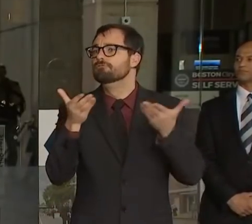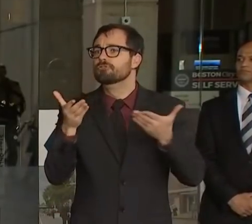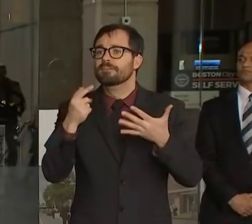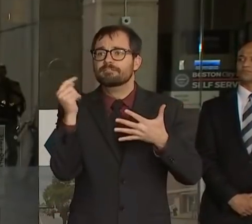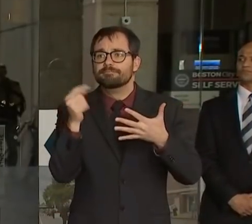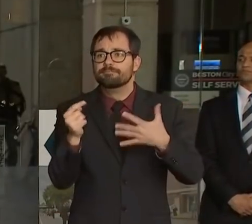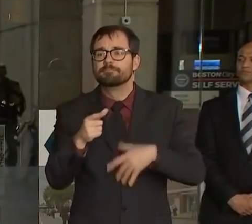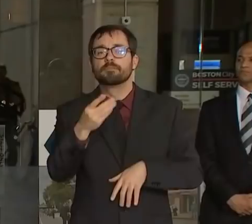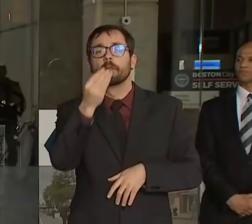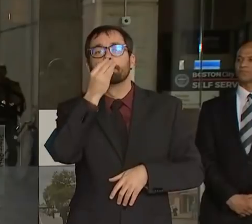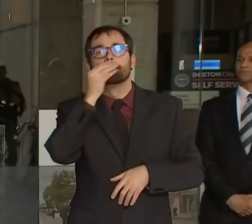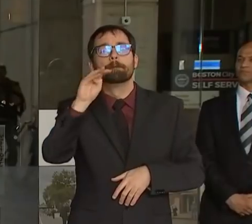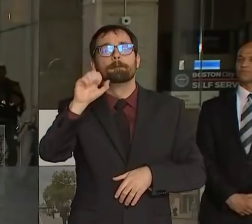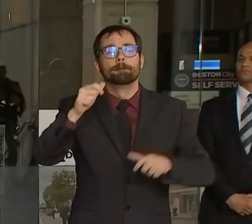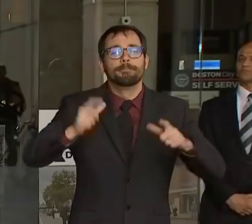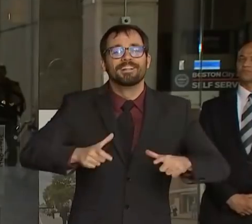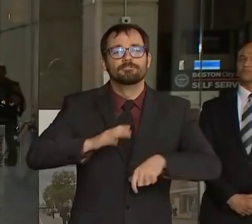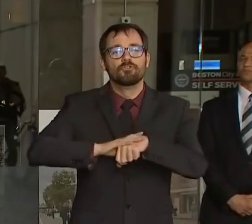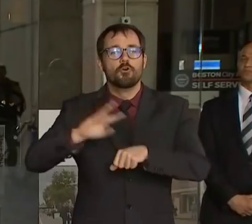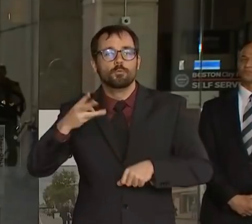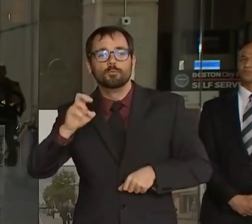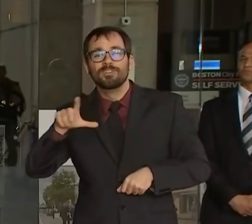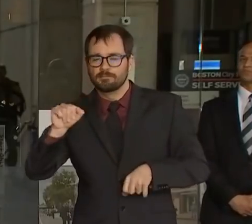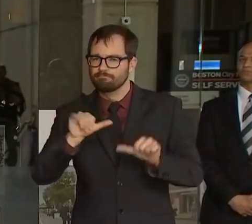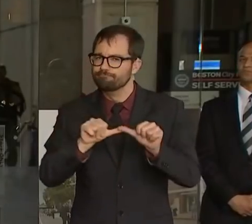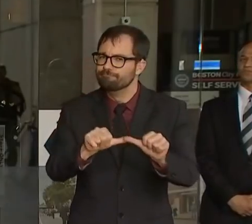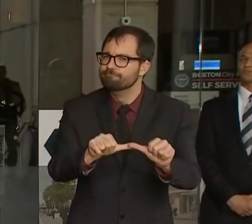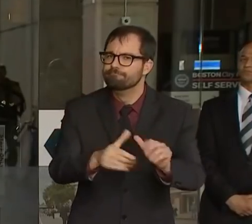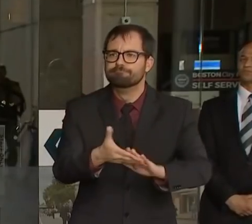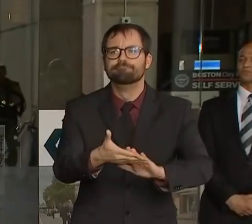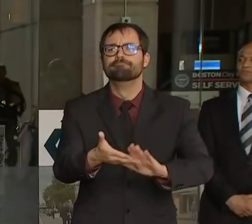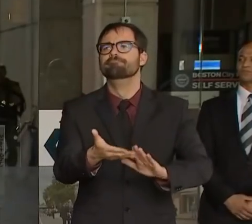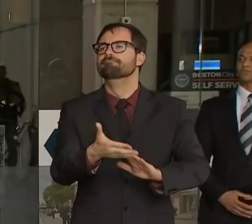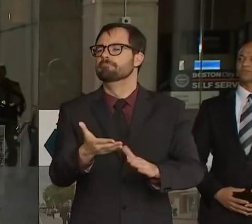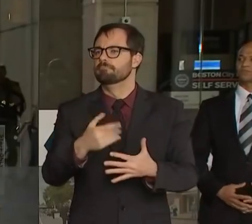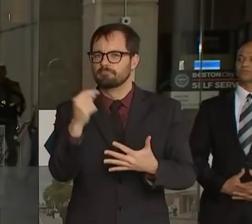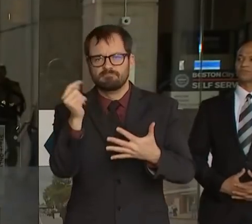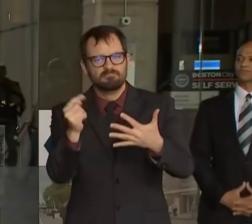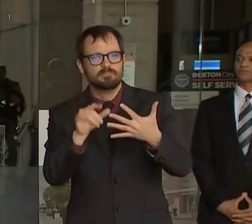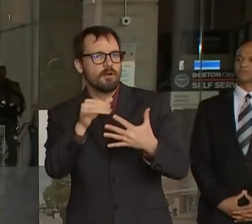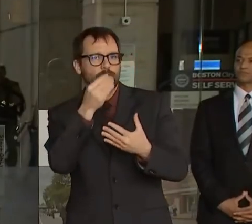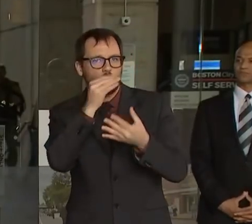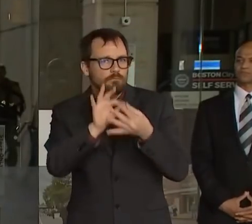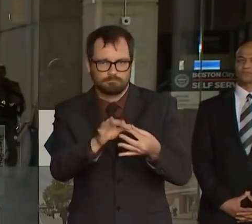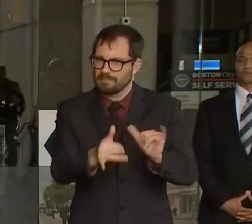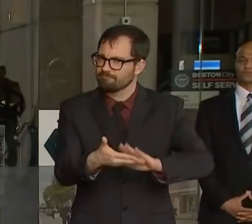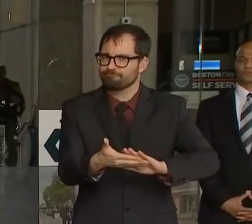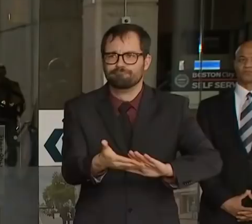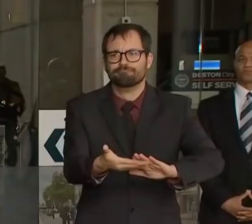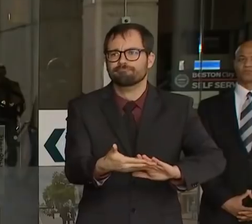SERVICES, TO LET PEOPLE KNOW WE ARE WORKING TO CONTINUE SERVICES LIKE MEALS ON WHEELS. WE HAVE A BUNCH OF FOLKS